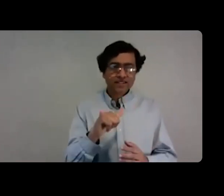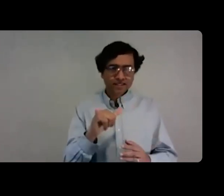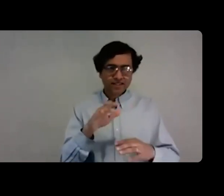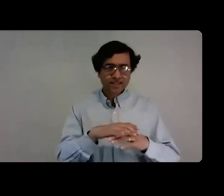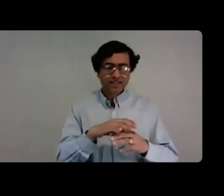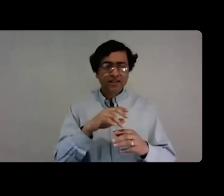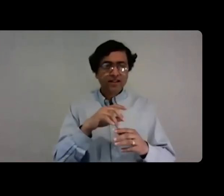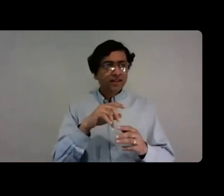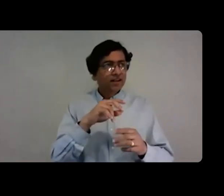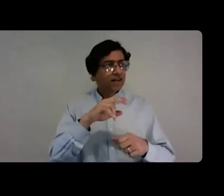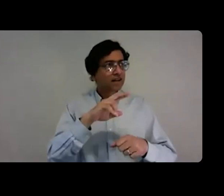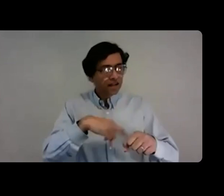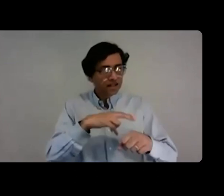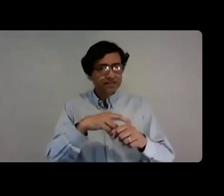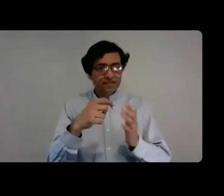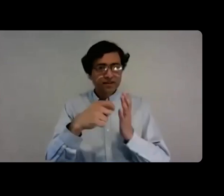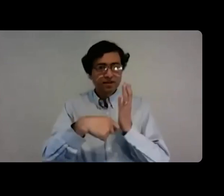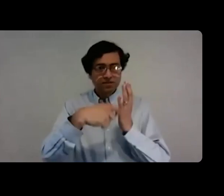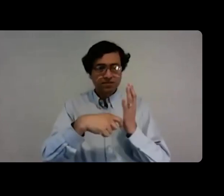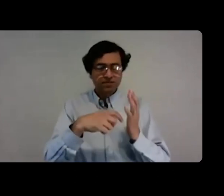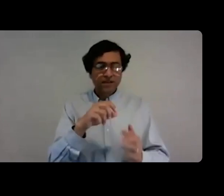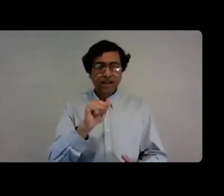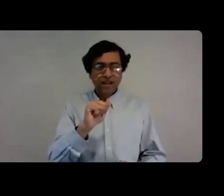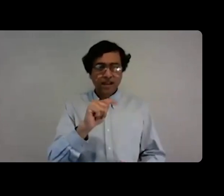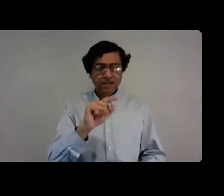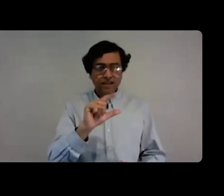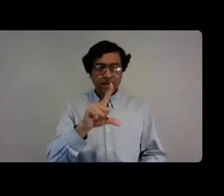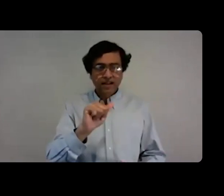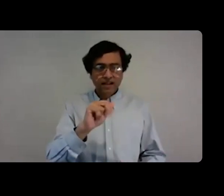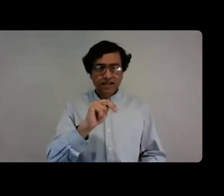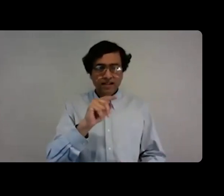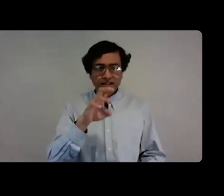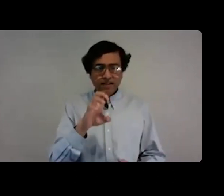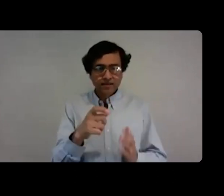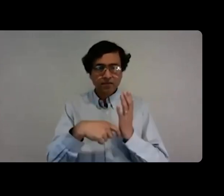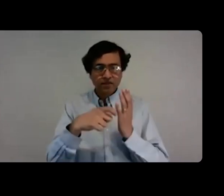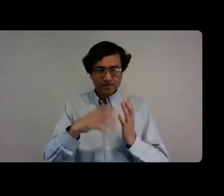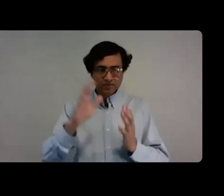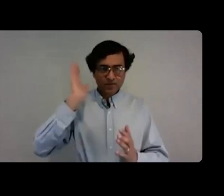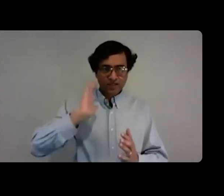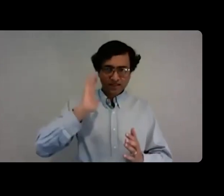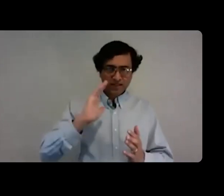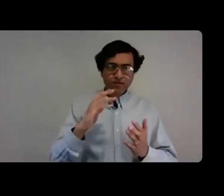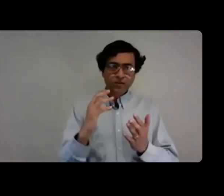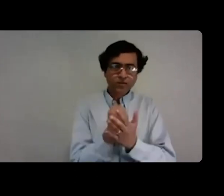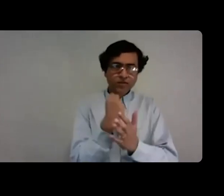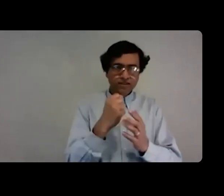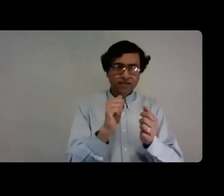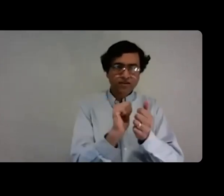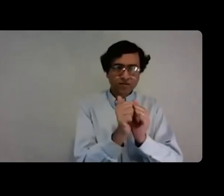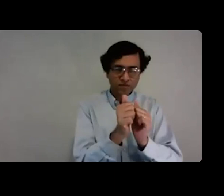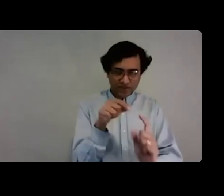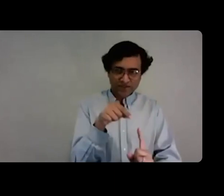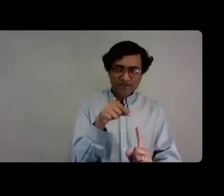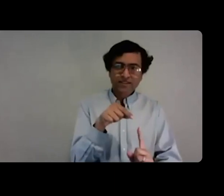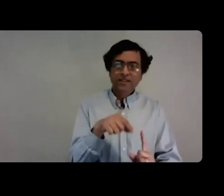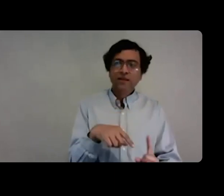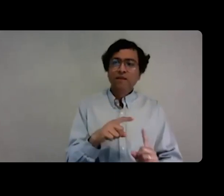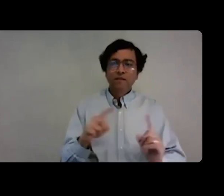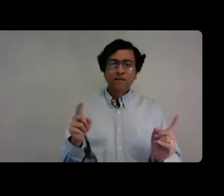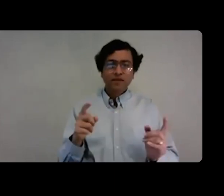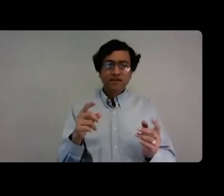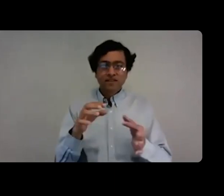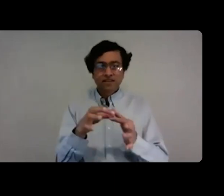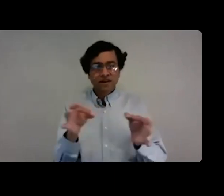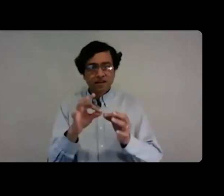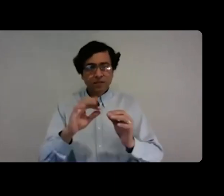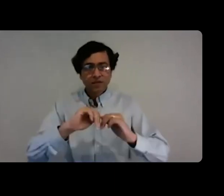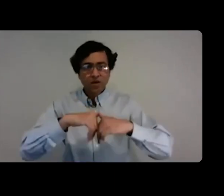who wrote a beautiful essay in the "American Annals of the Deaf," and won a competition